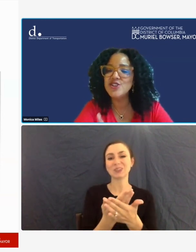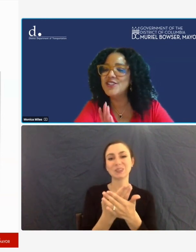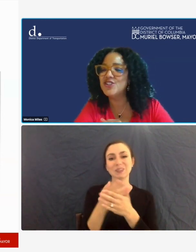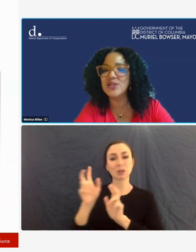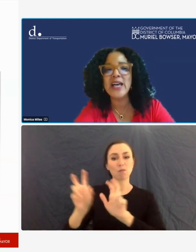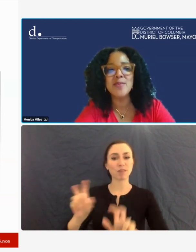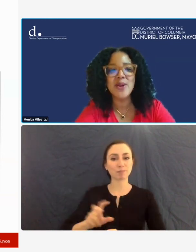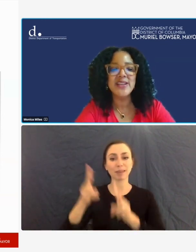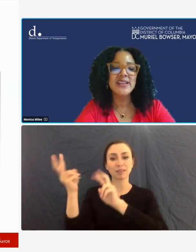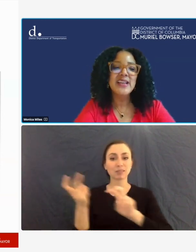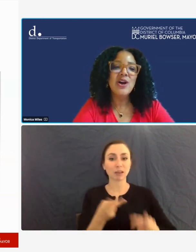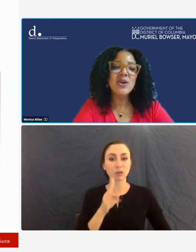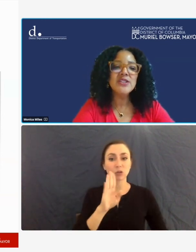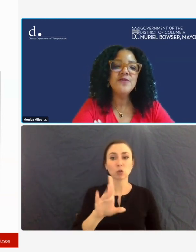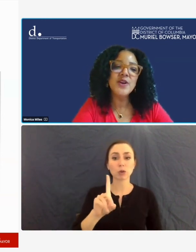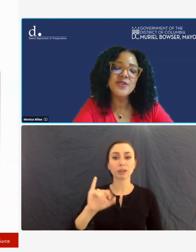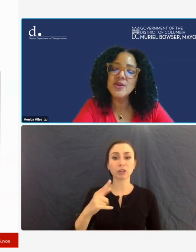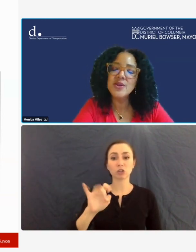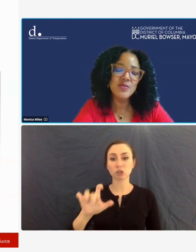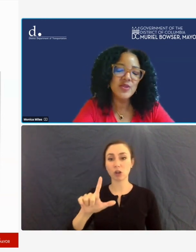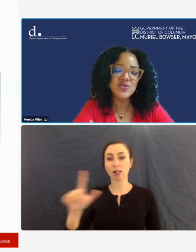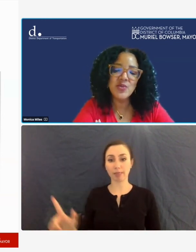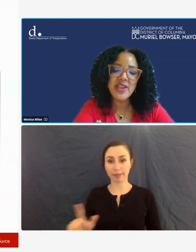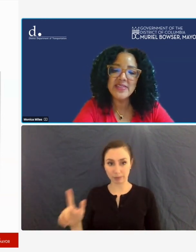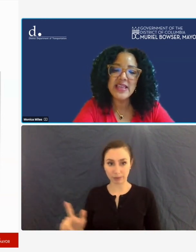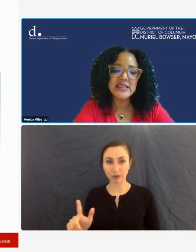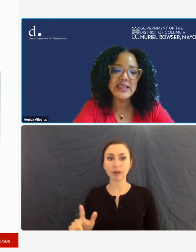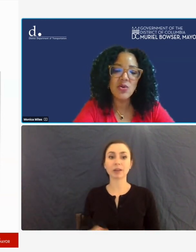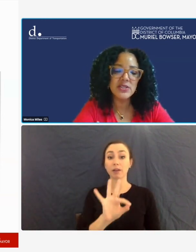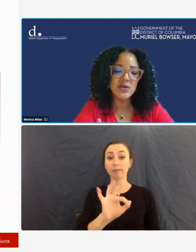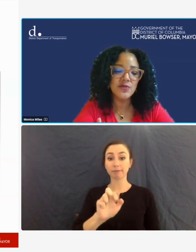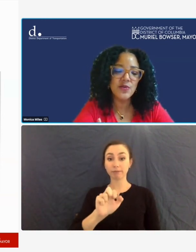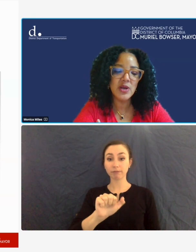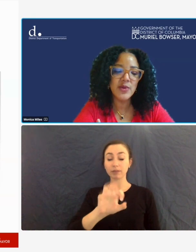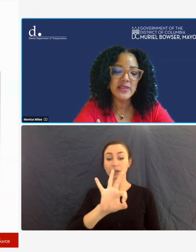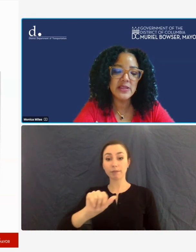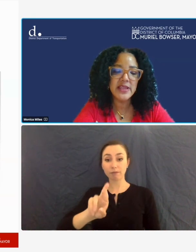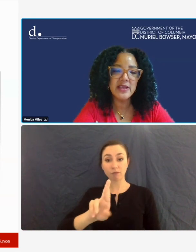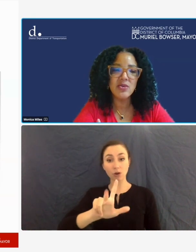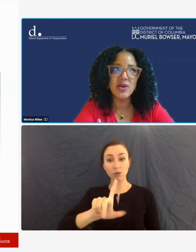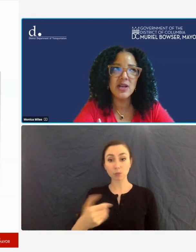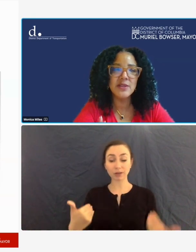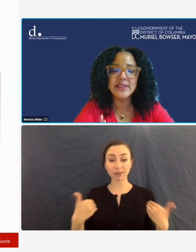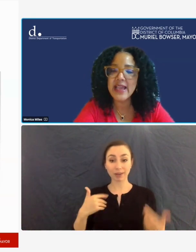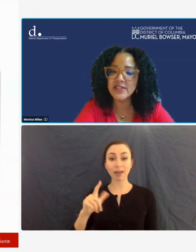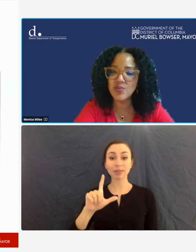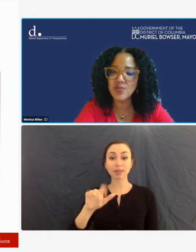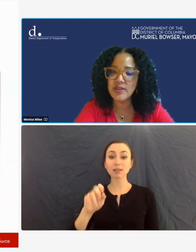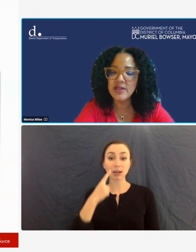digital library also far 31 which is what we had that link also for we had the link um last week